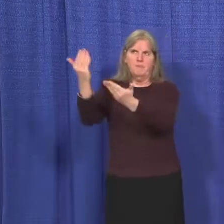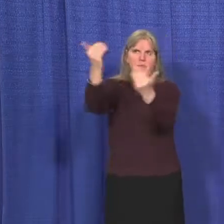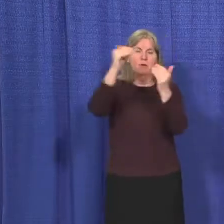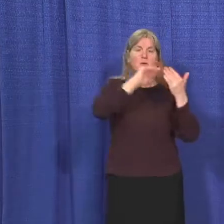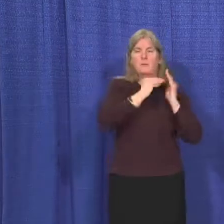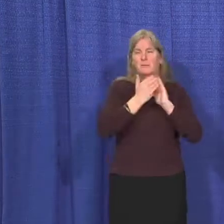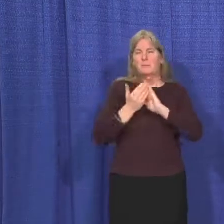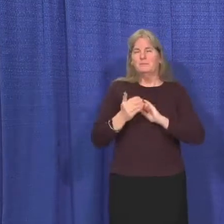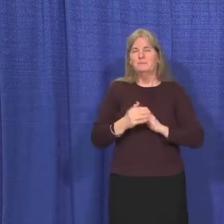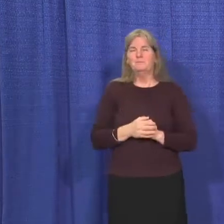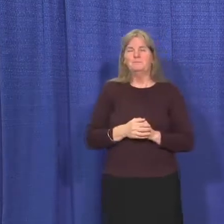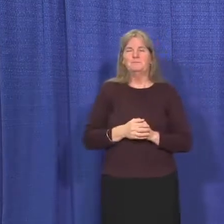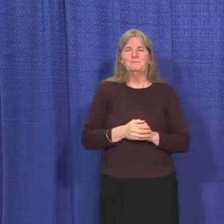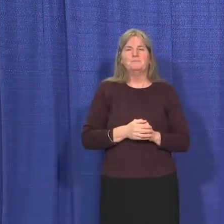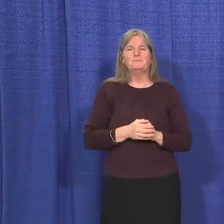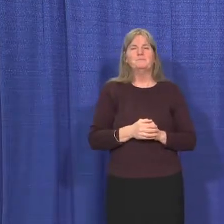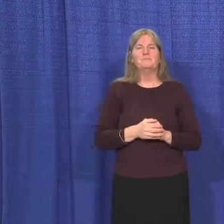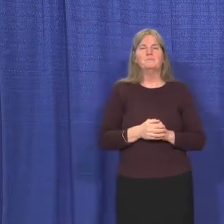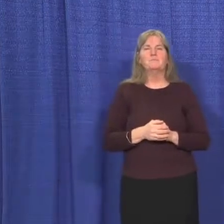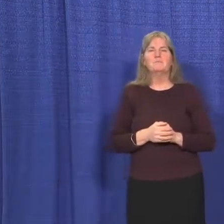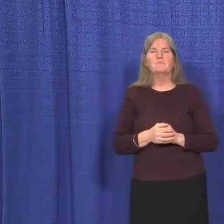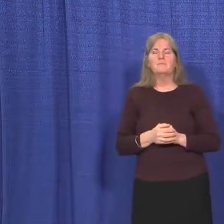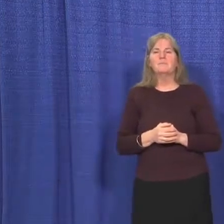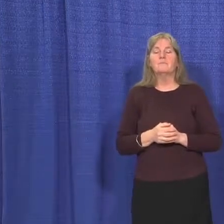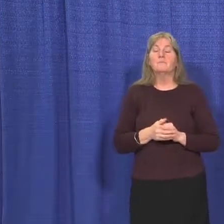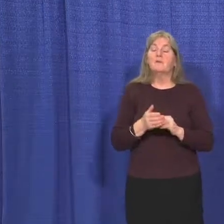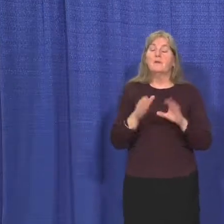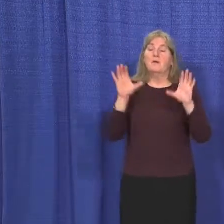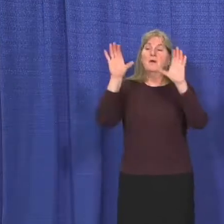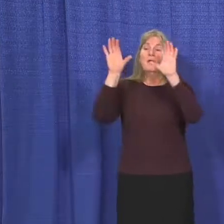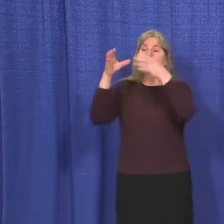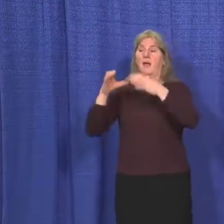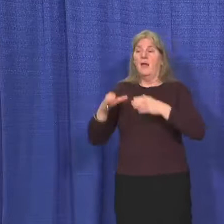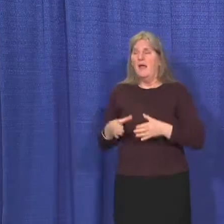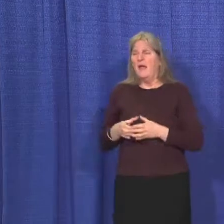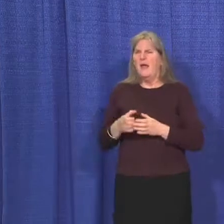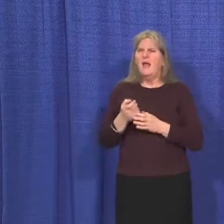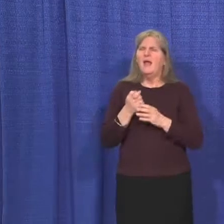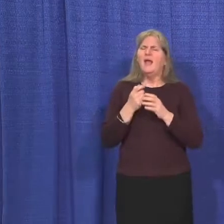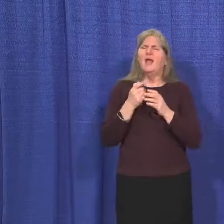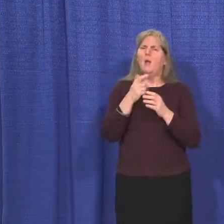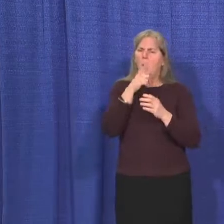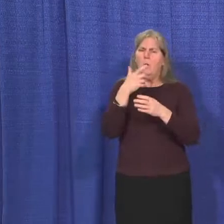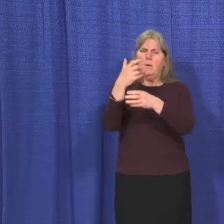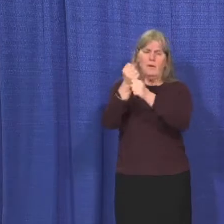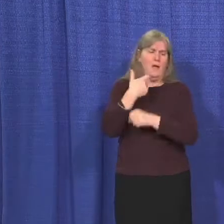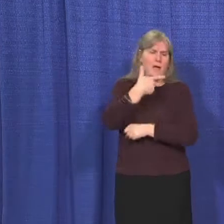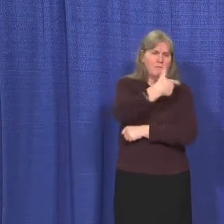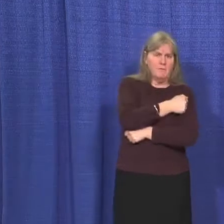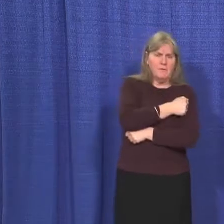them. To review our uptake measures by age, they have moved slightly in